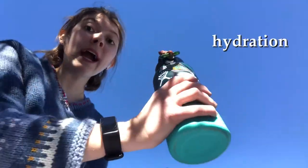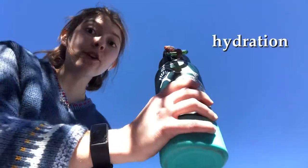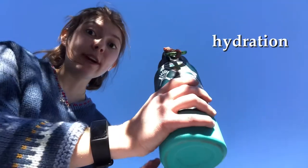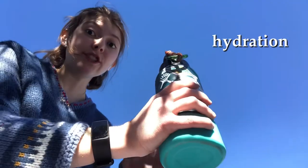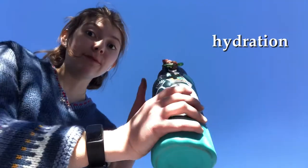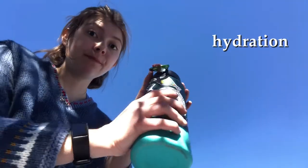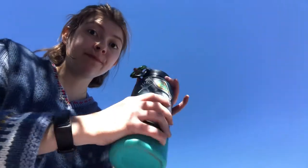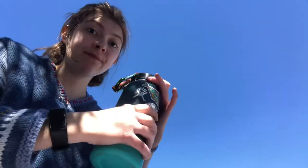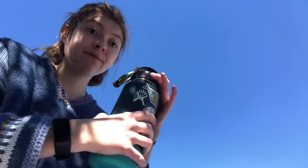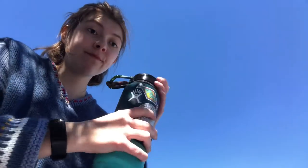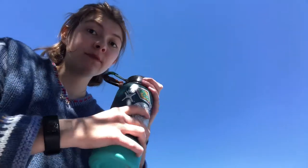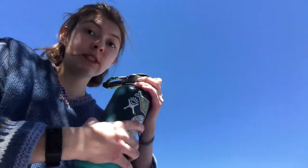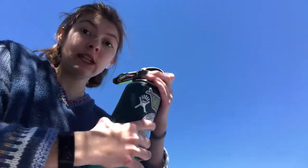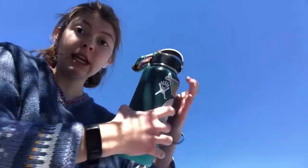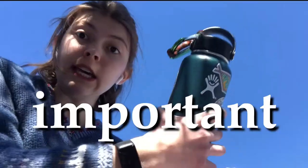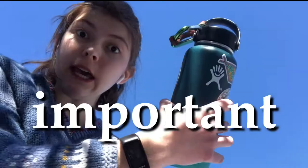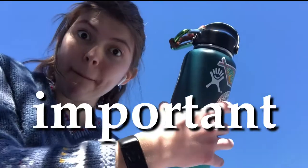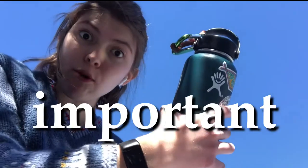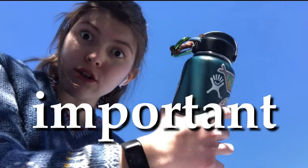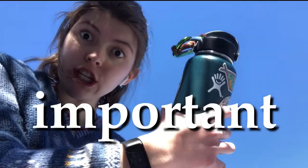hydration important